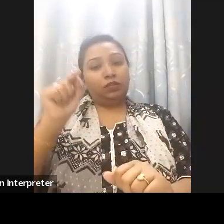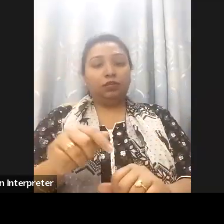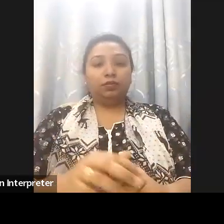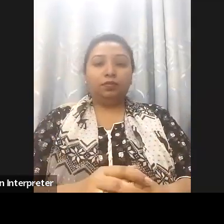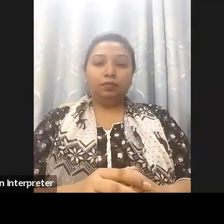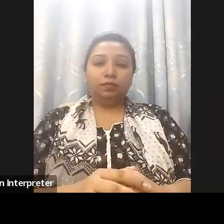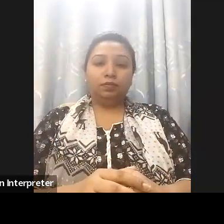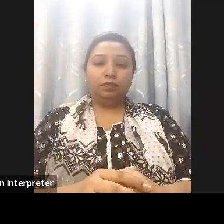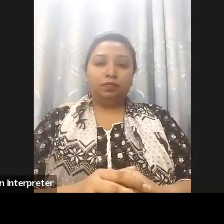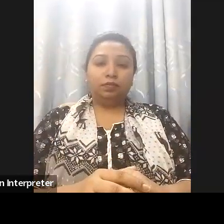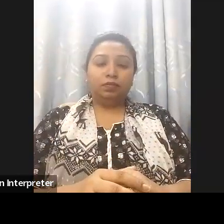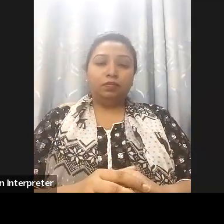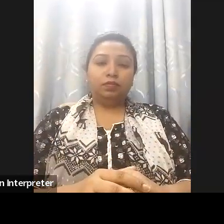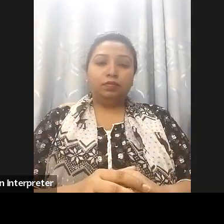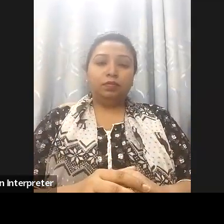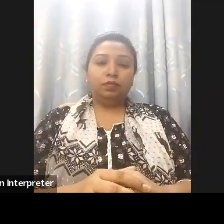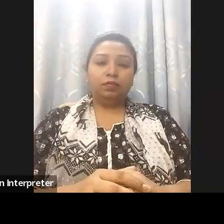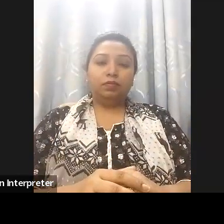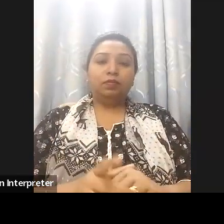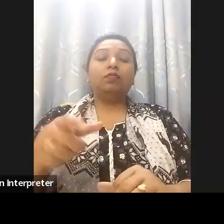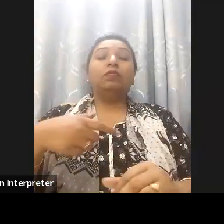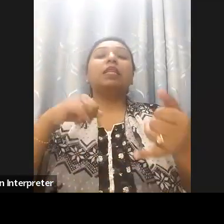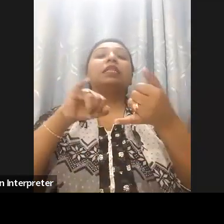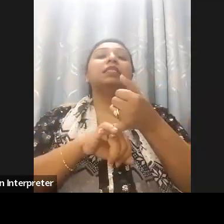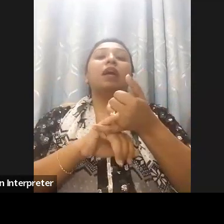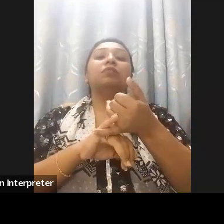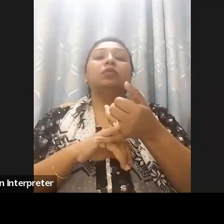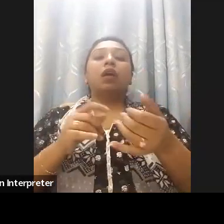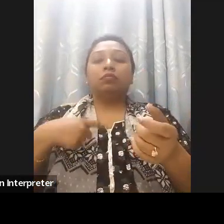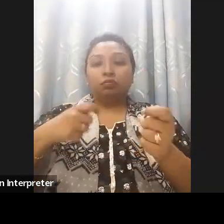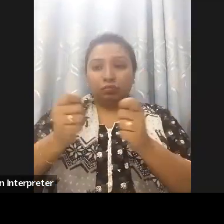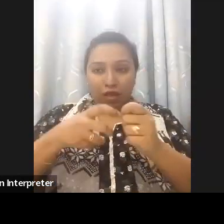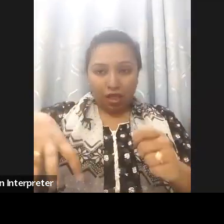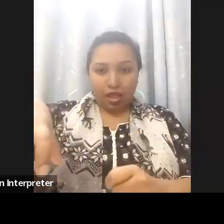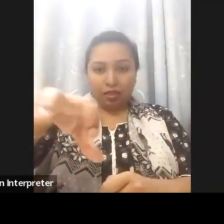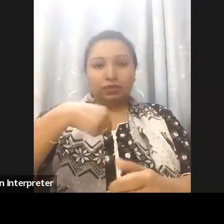being the Secretariat for south-south Network Republic Service innovation. This network has